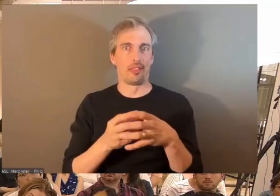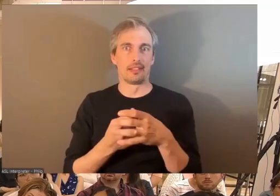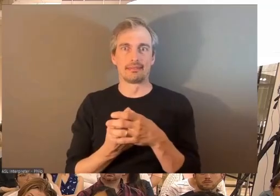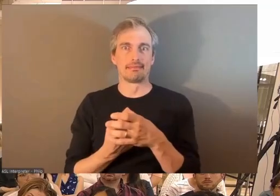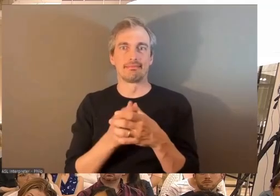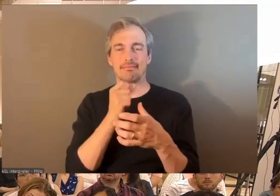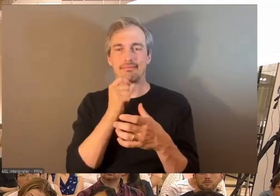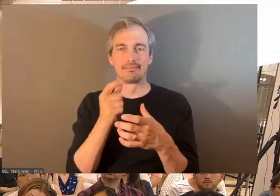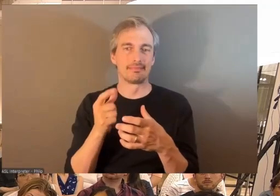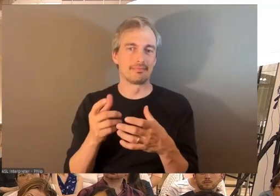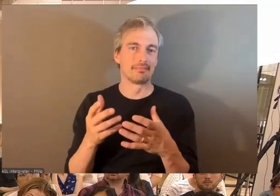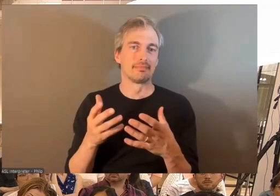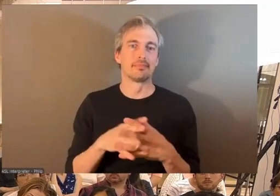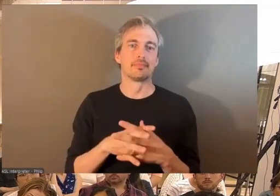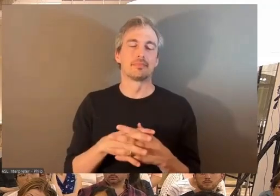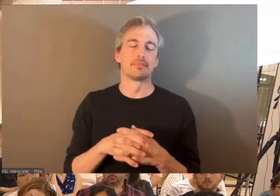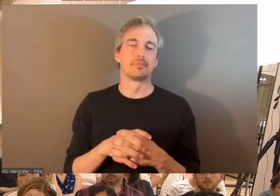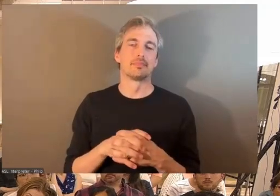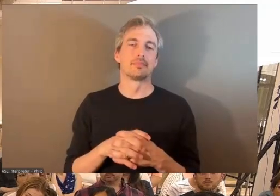not specifically... Kind of